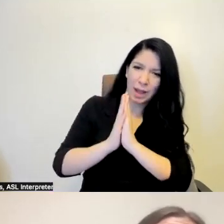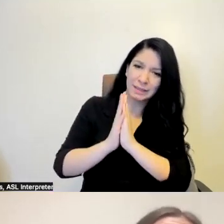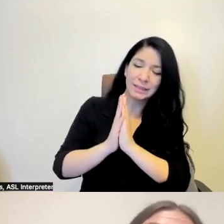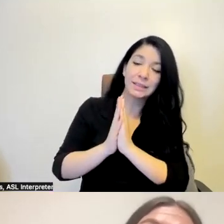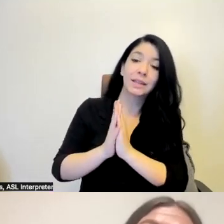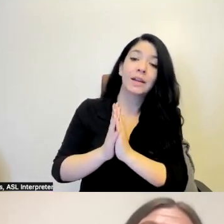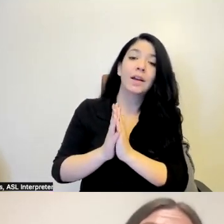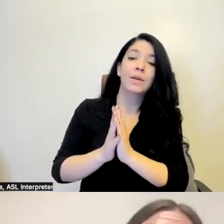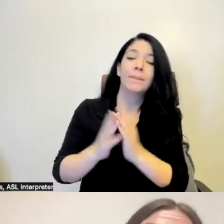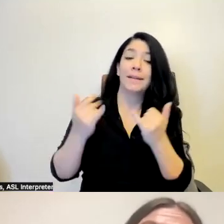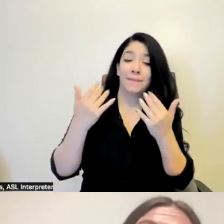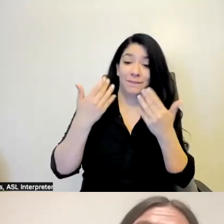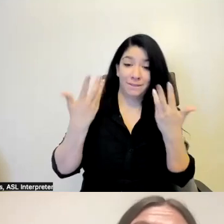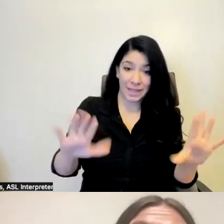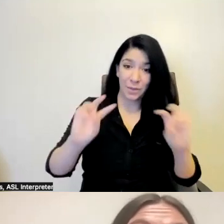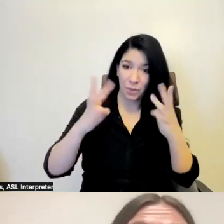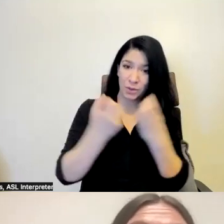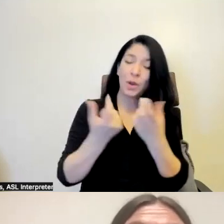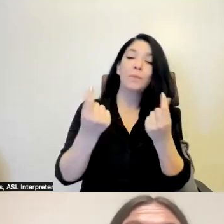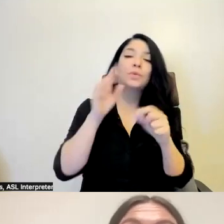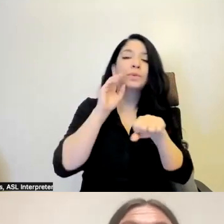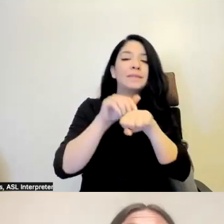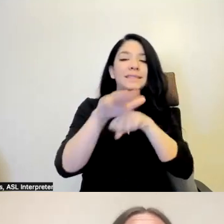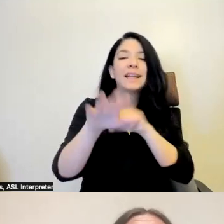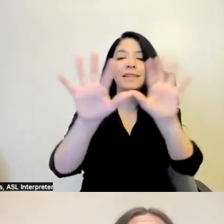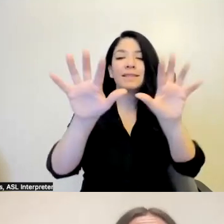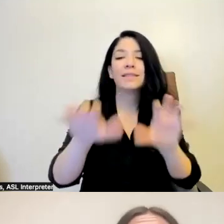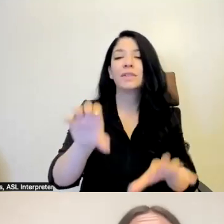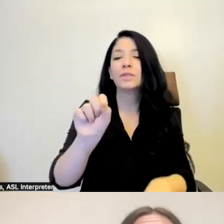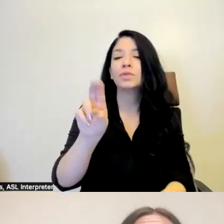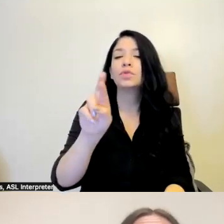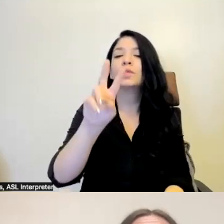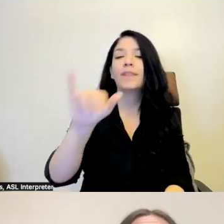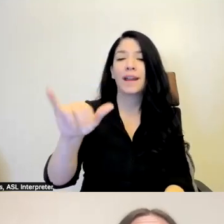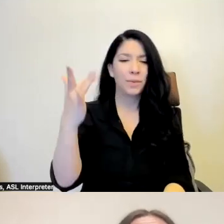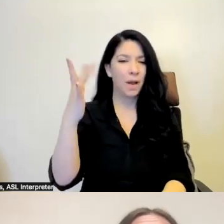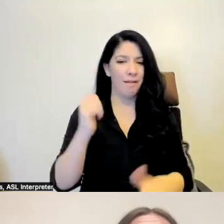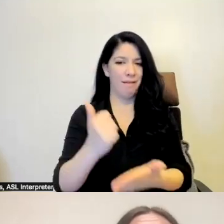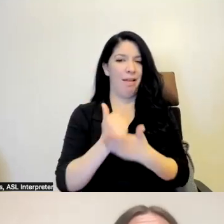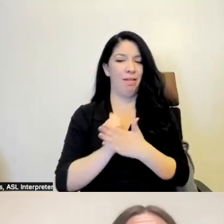wanted to send a survey out after the workshop to help our organization and communities to better